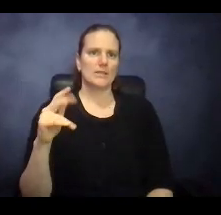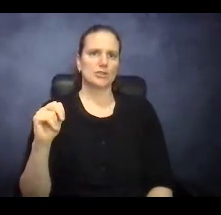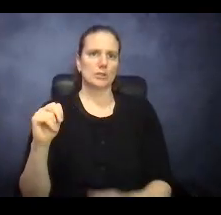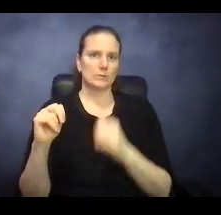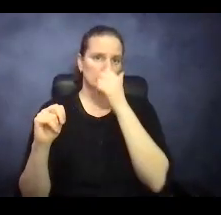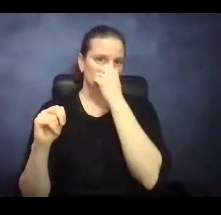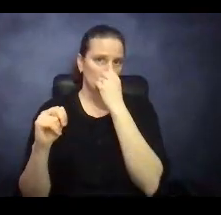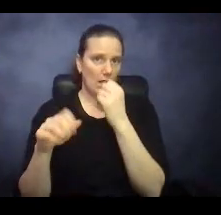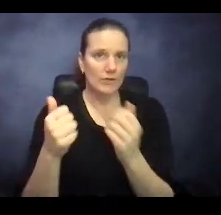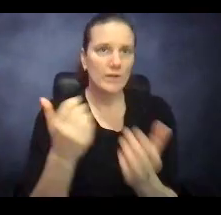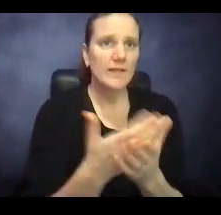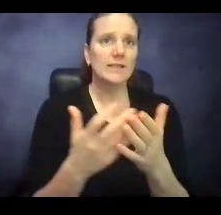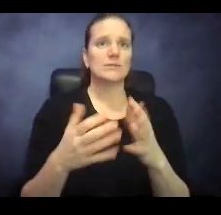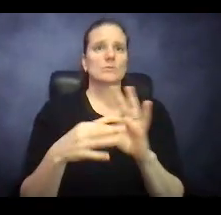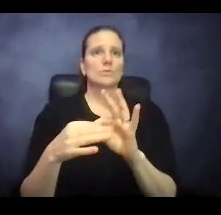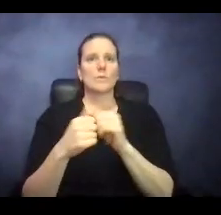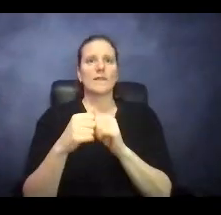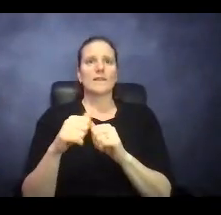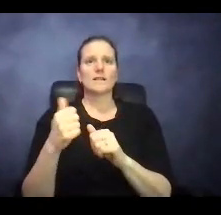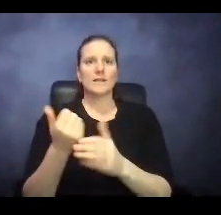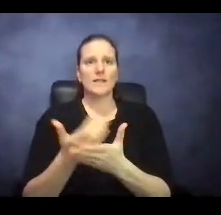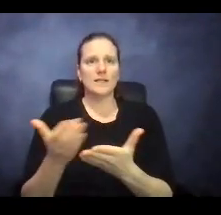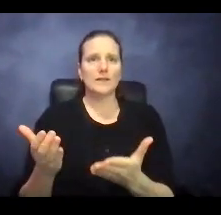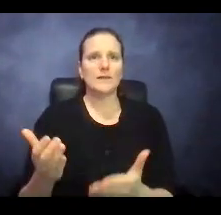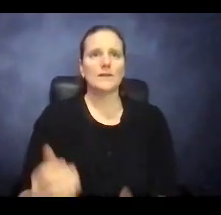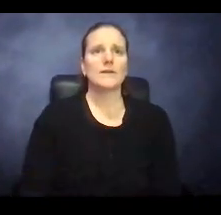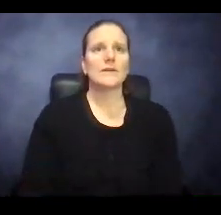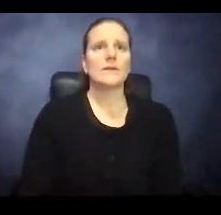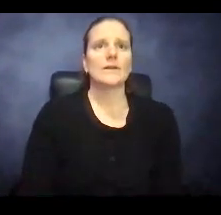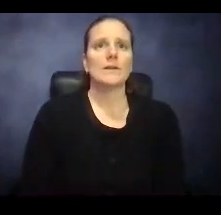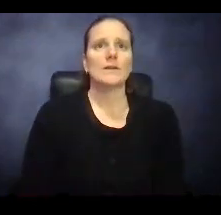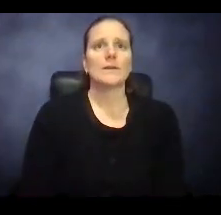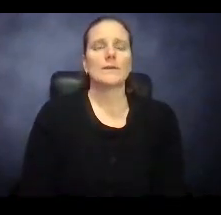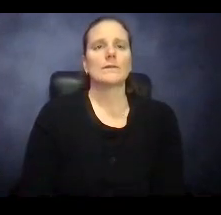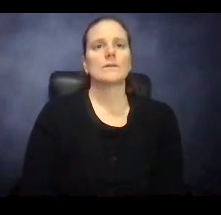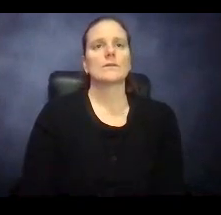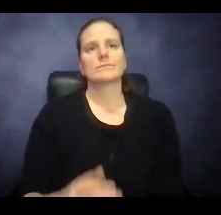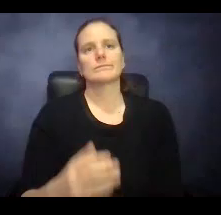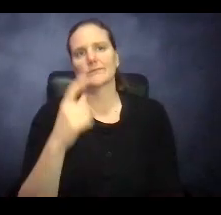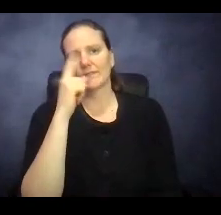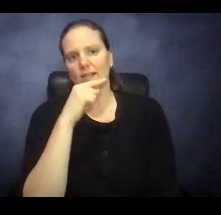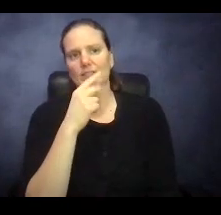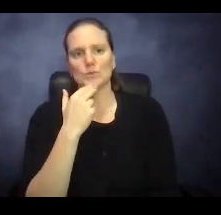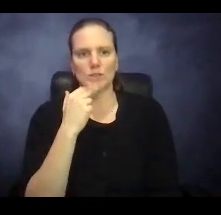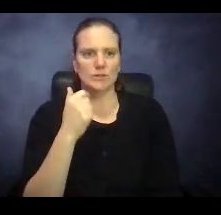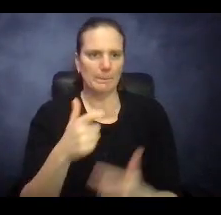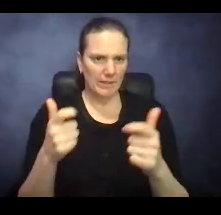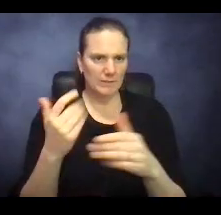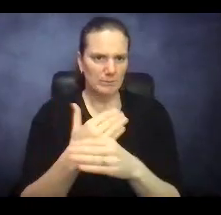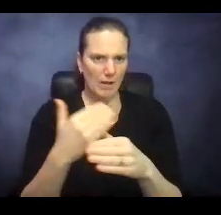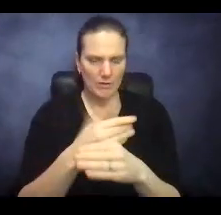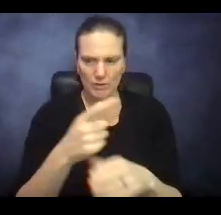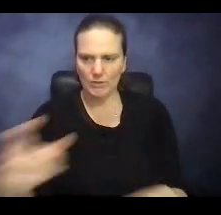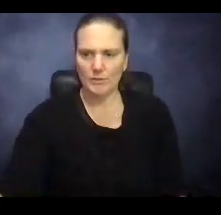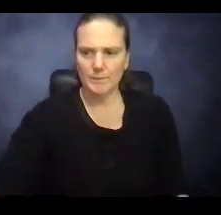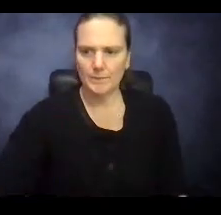with a certain thing, so I'll use urogynecology. Artificial sweeteners are big bladder irritant. They cause a lot of leakage.